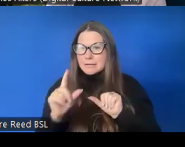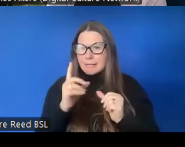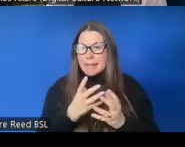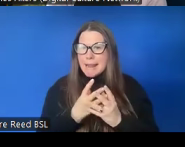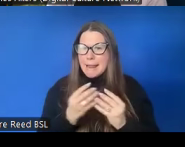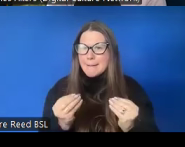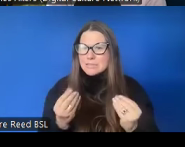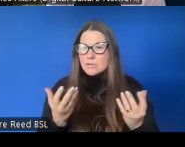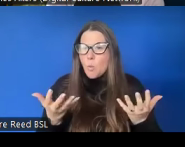The way to do this,